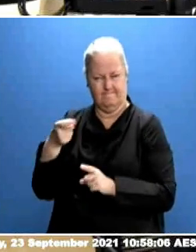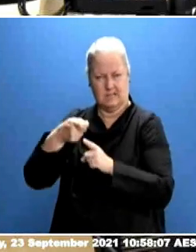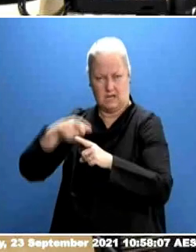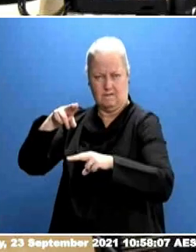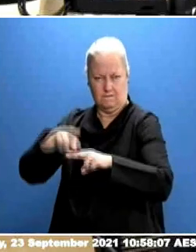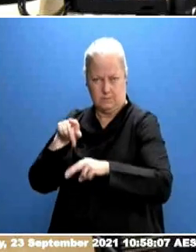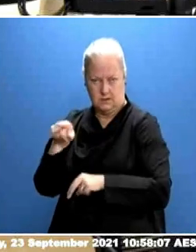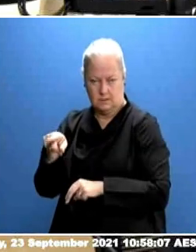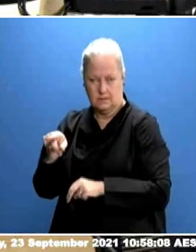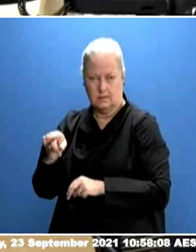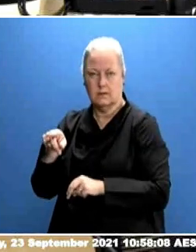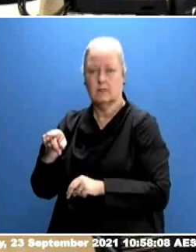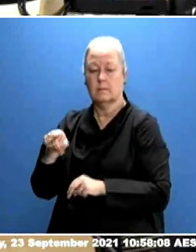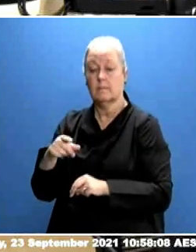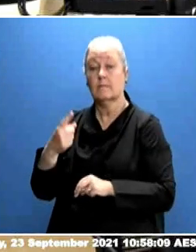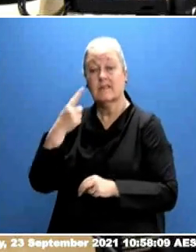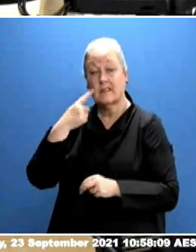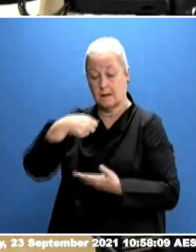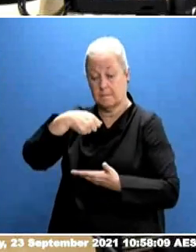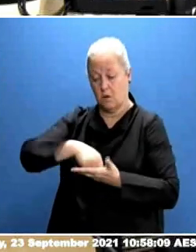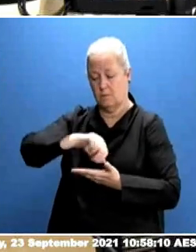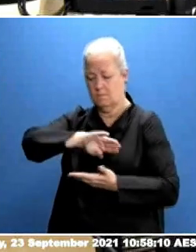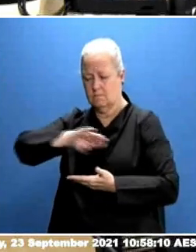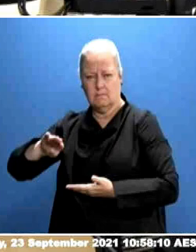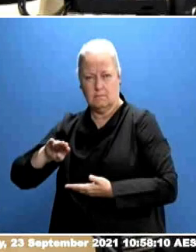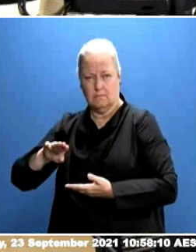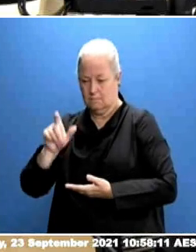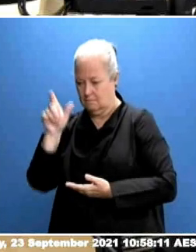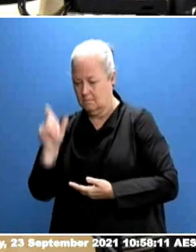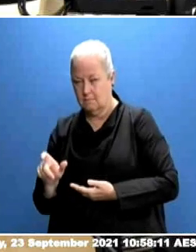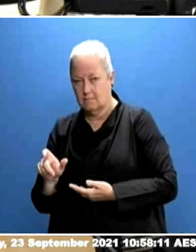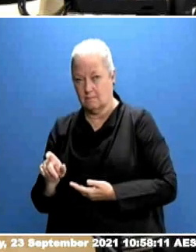on the right-hand column at the bottom, you've identified as a recommendation